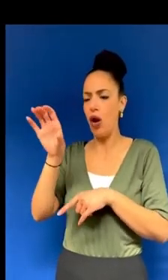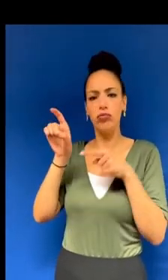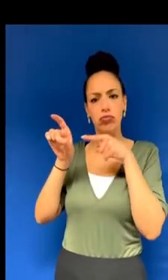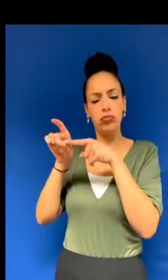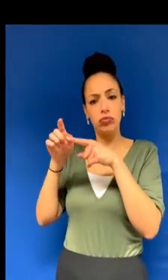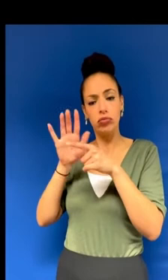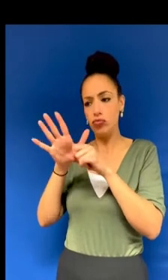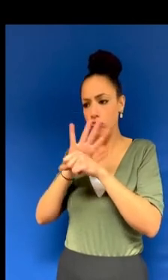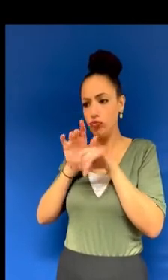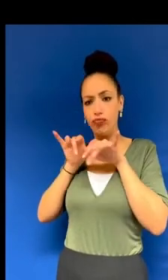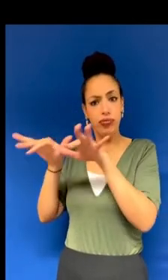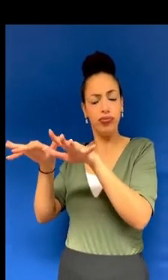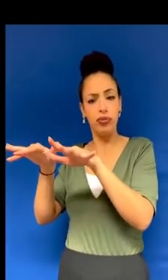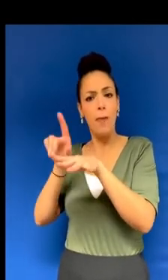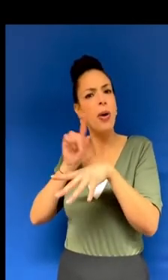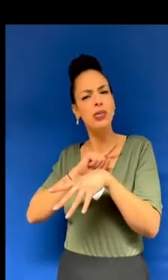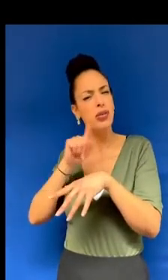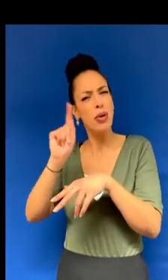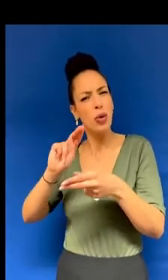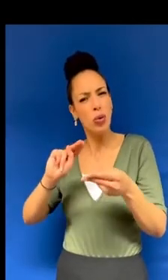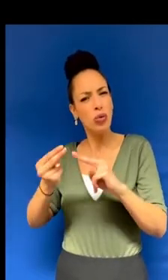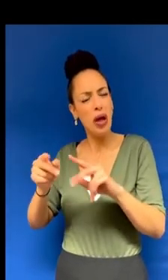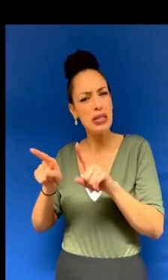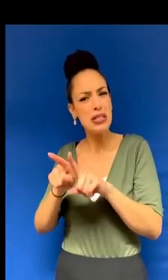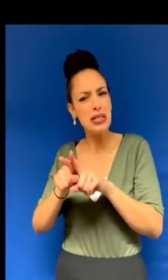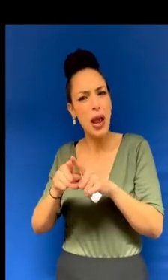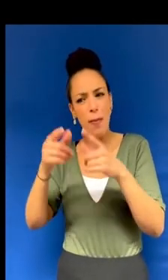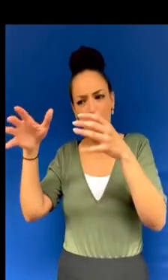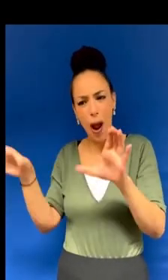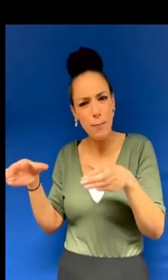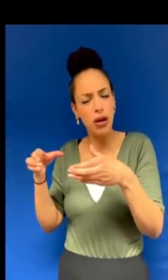more higher COVID rate. If you go back to certain countries in Africa, like Kenya did extremely well